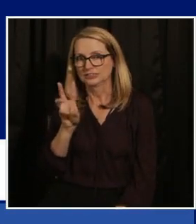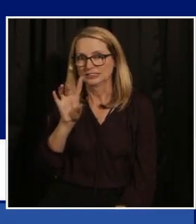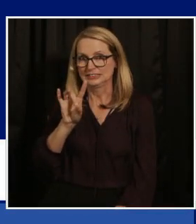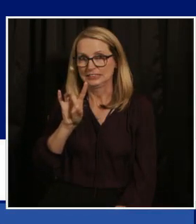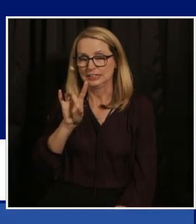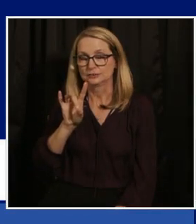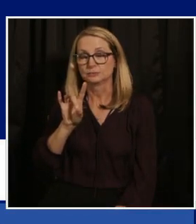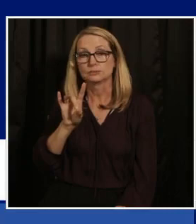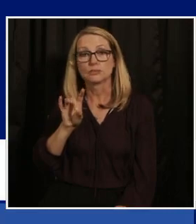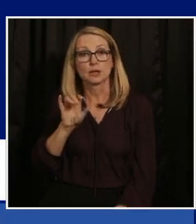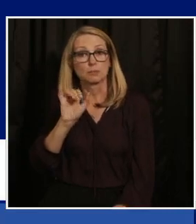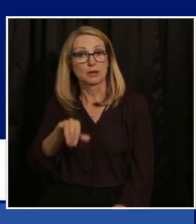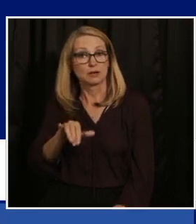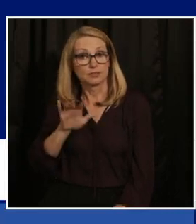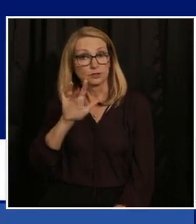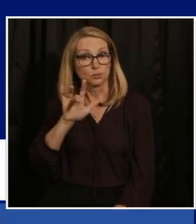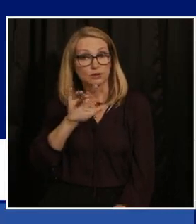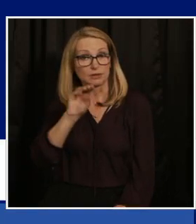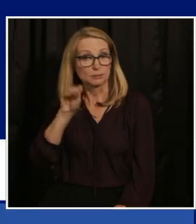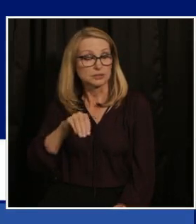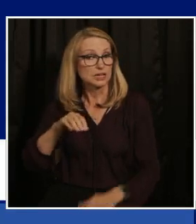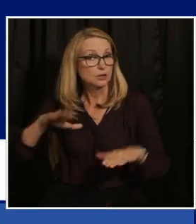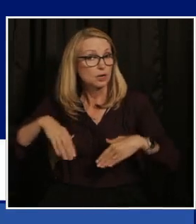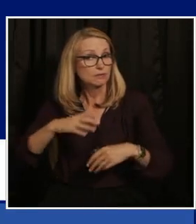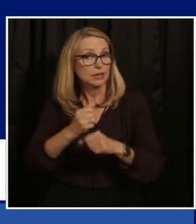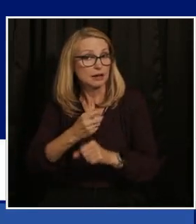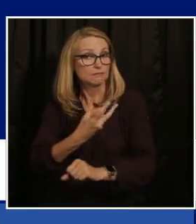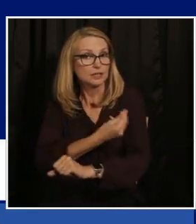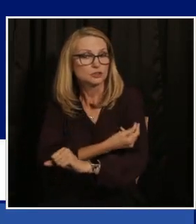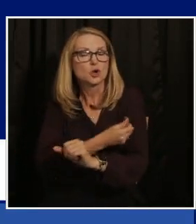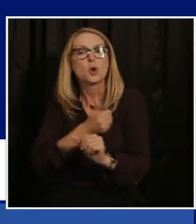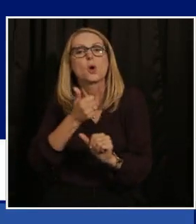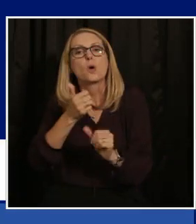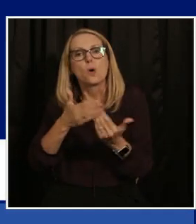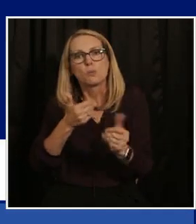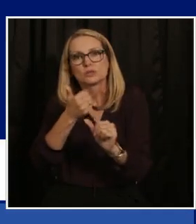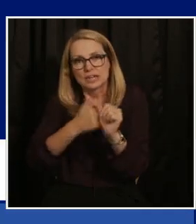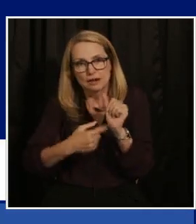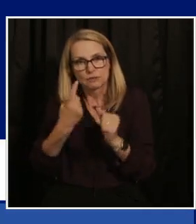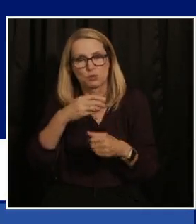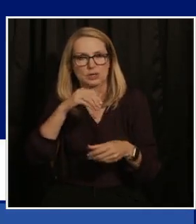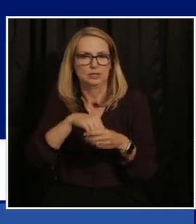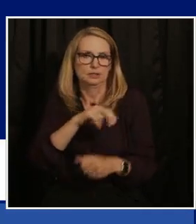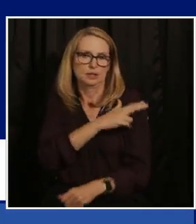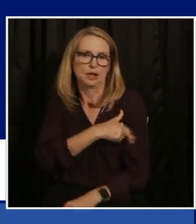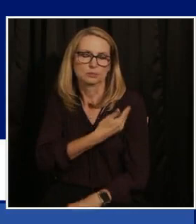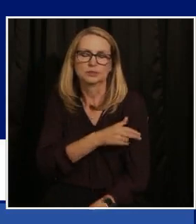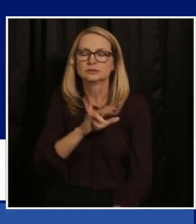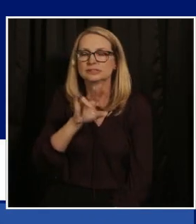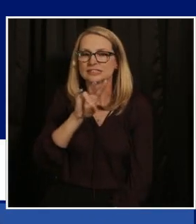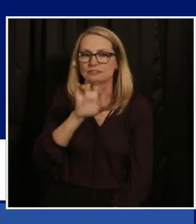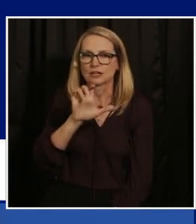that haven't been vaccinated almost everybody who's hospitalized 726 hospitalizations we would